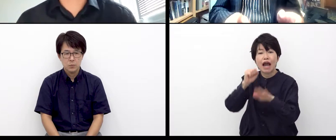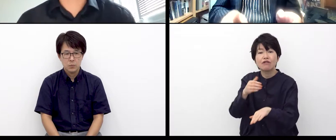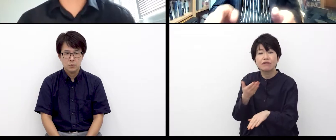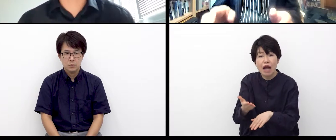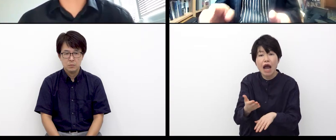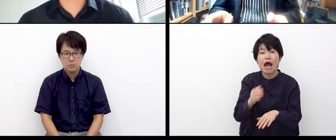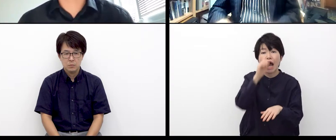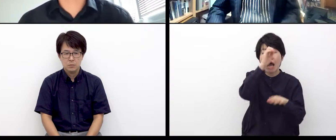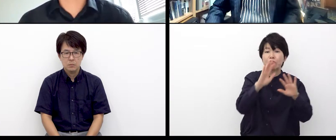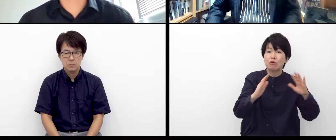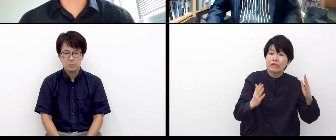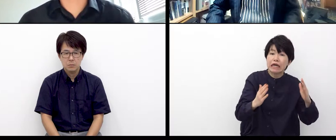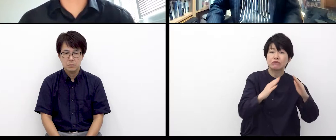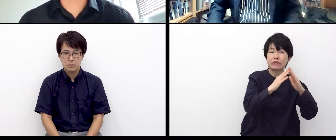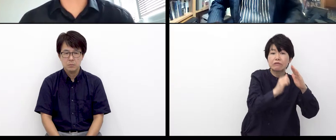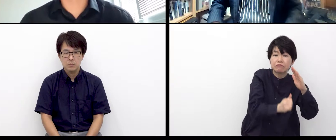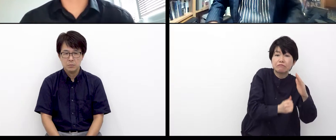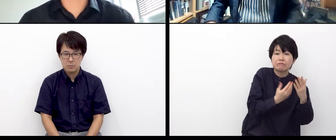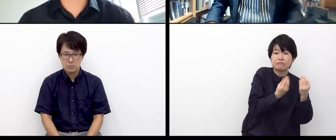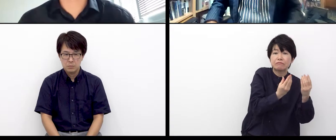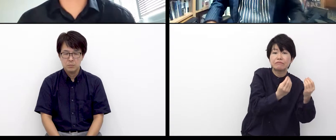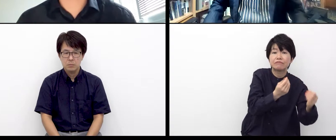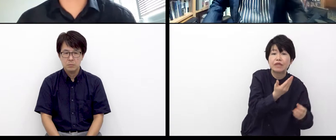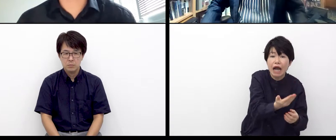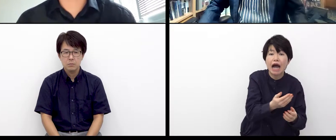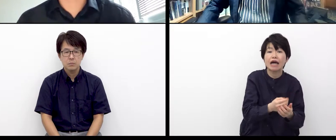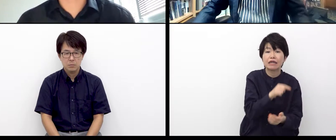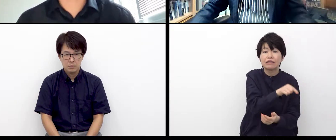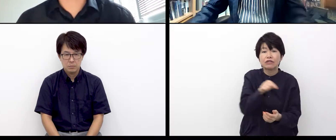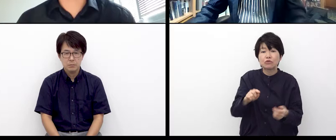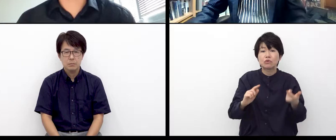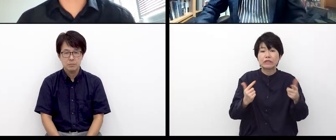whether they had a disease in the beginning or they keep staying home without it,